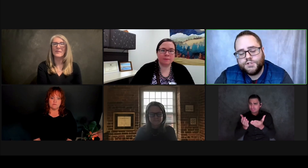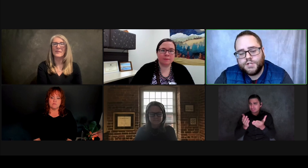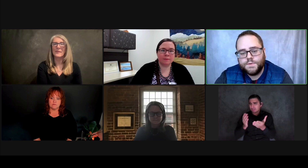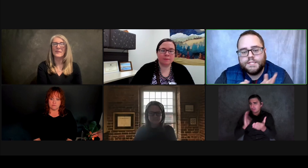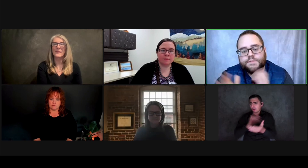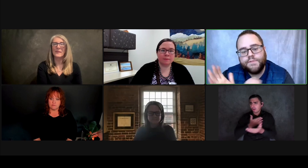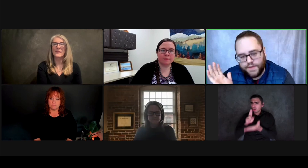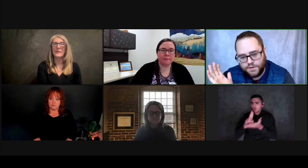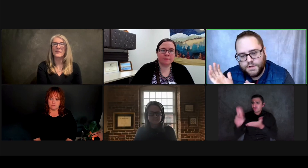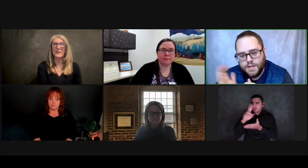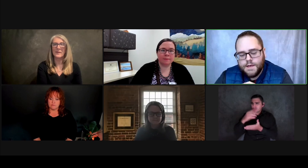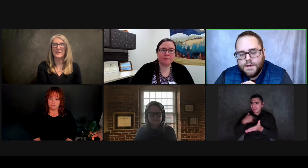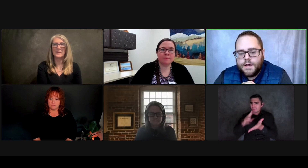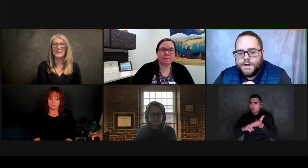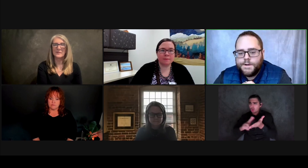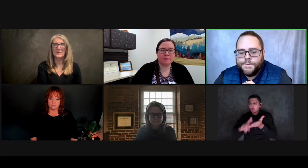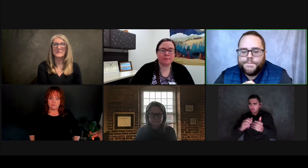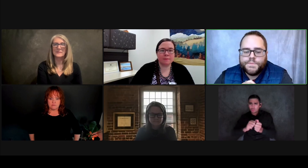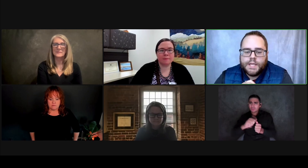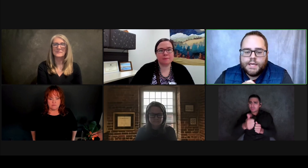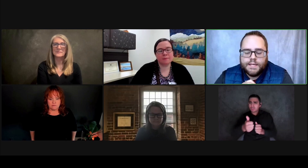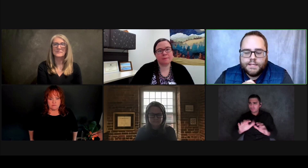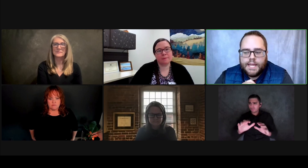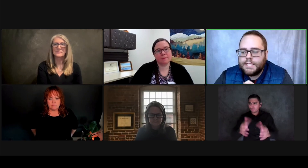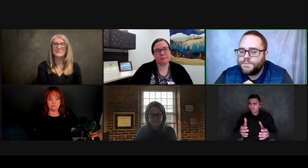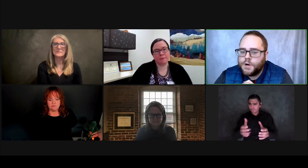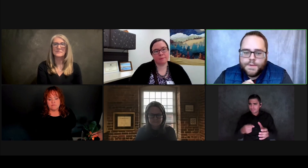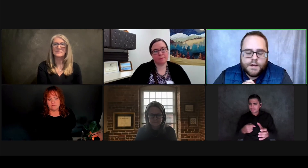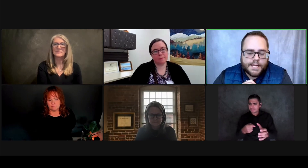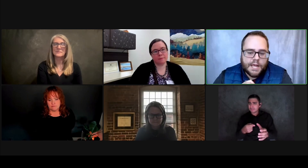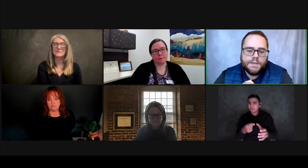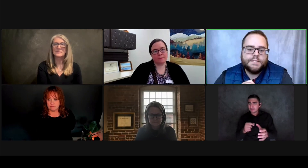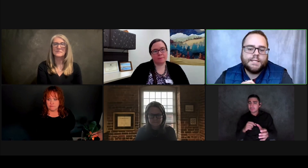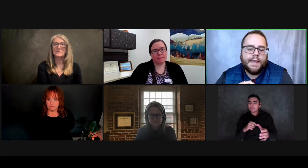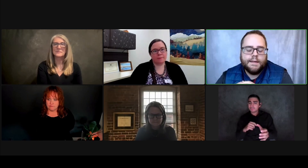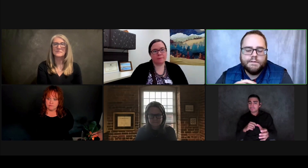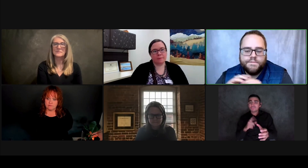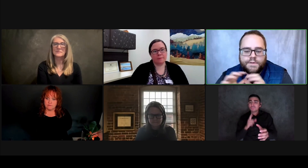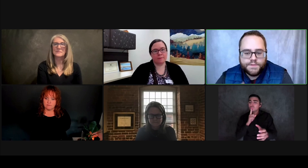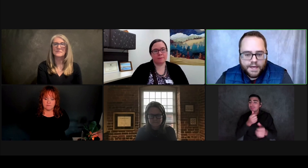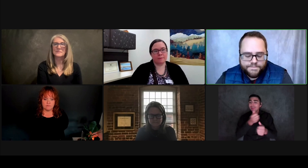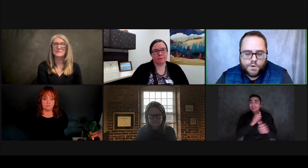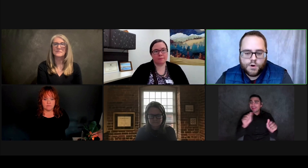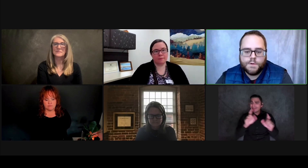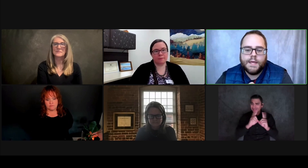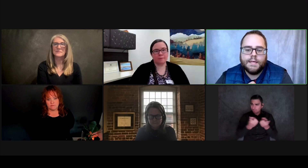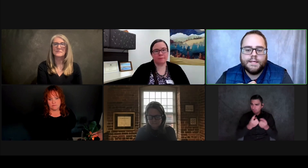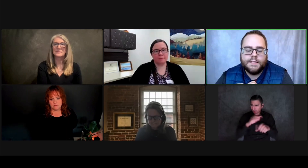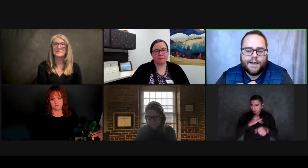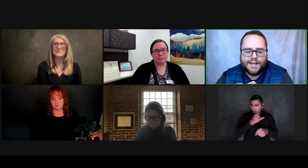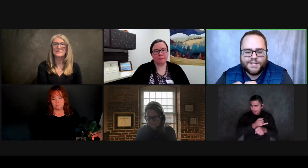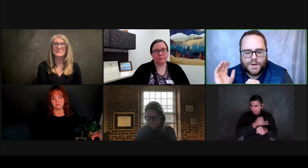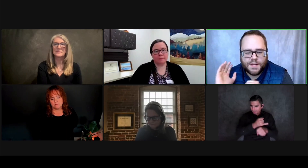with a different vendor. And then any department on campus can fill out that form, and then have that direct billing.